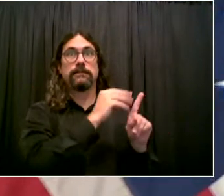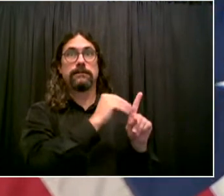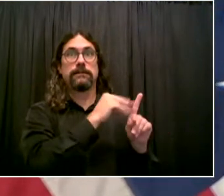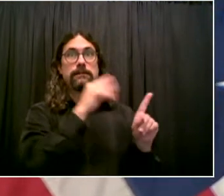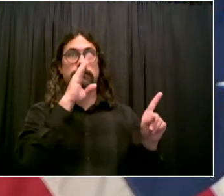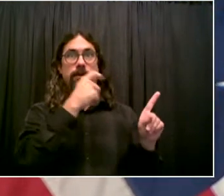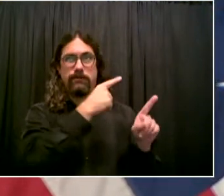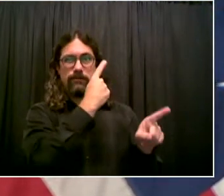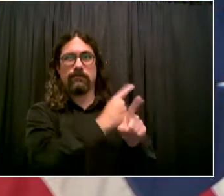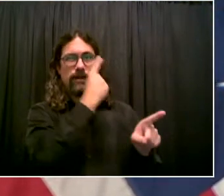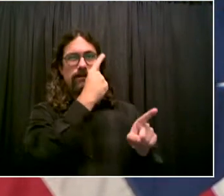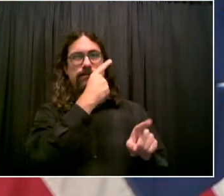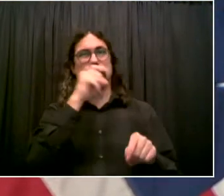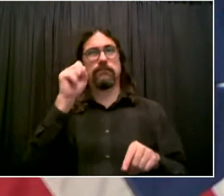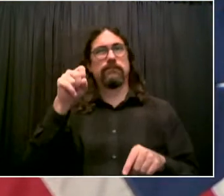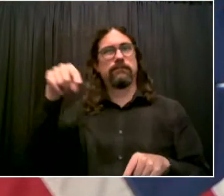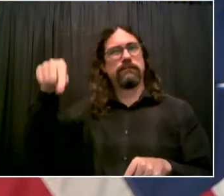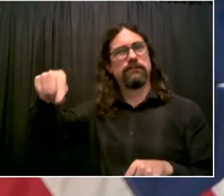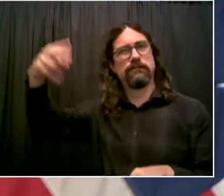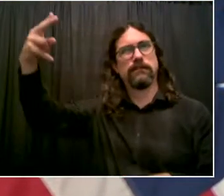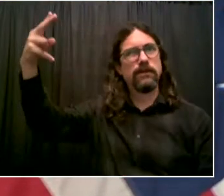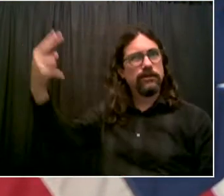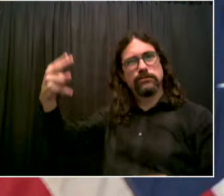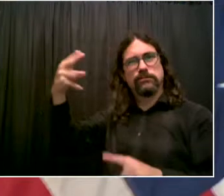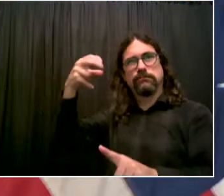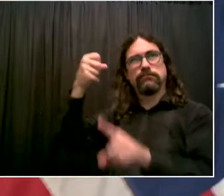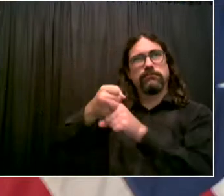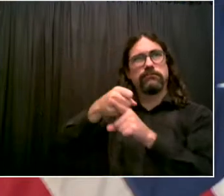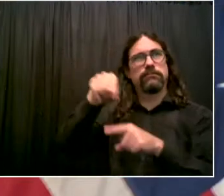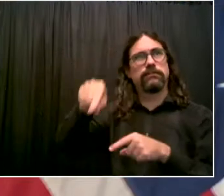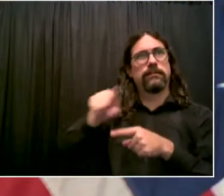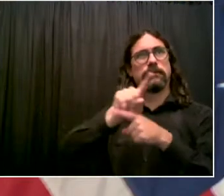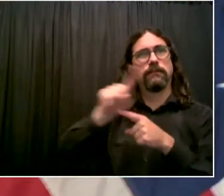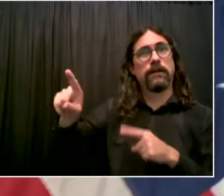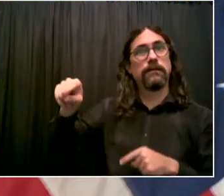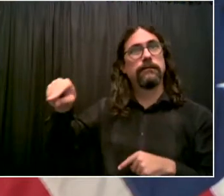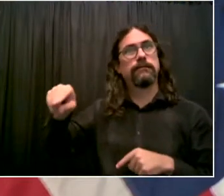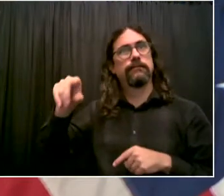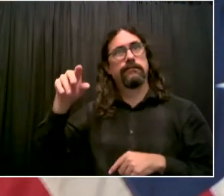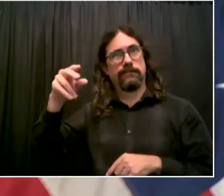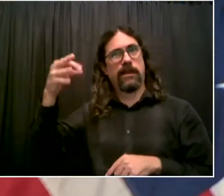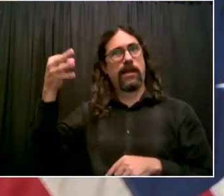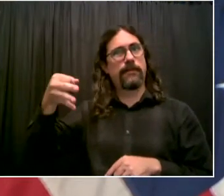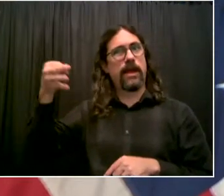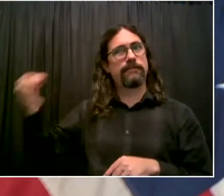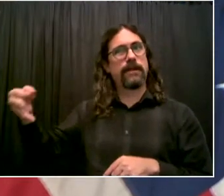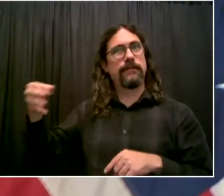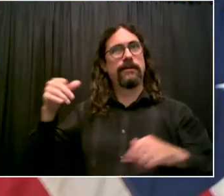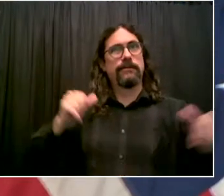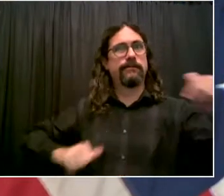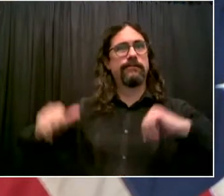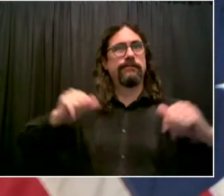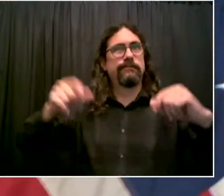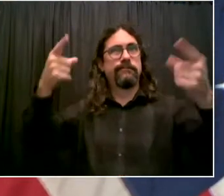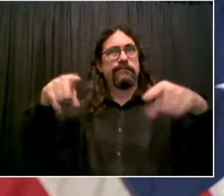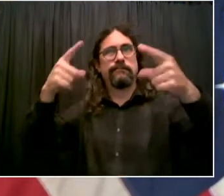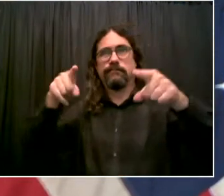MAYOR AND ALSO BROTHER RUBEN. THIS IS GOING TO BE THE MOST HISTORICAL WEEK OF HIP-HOP